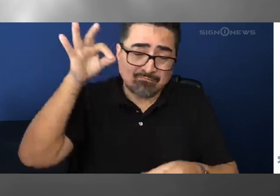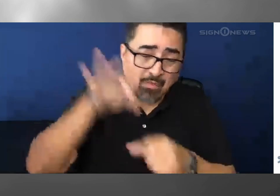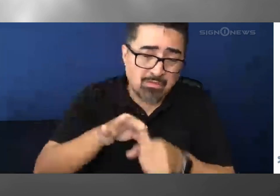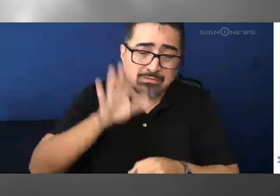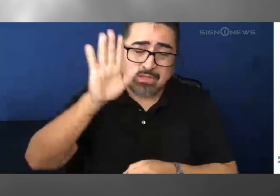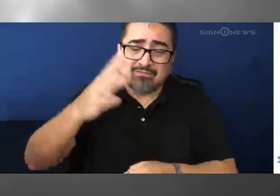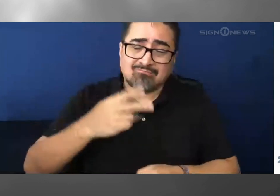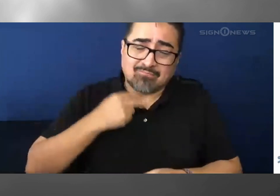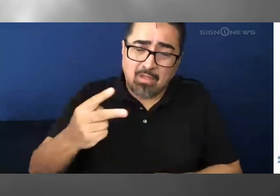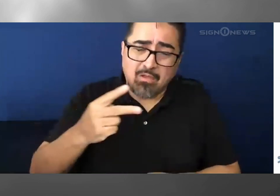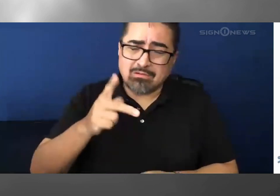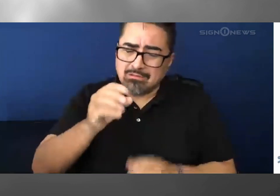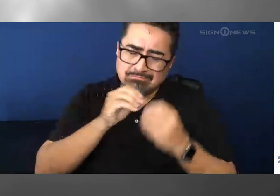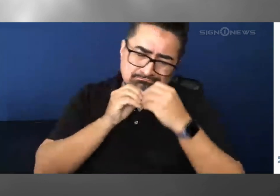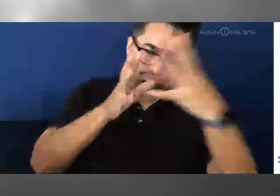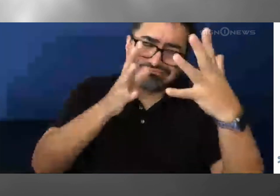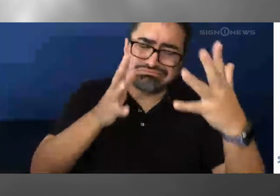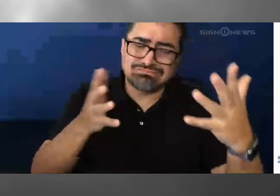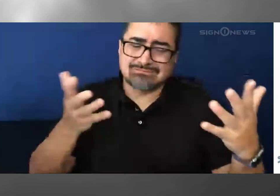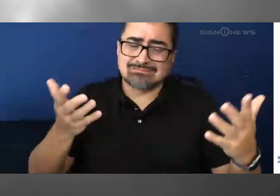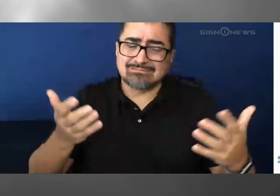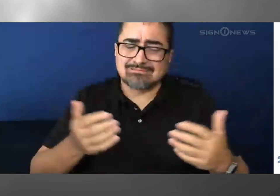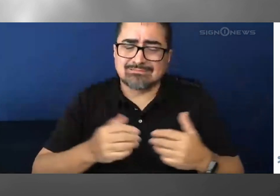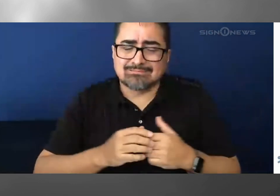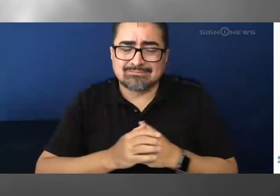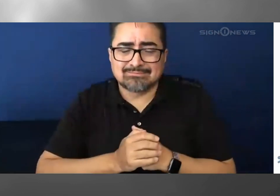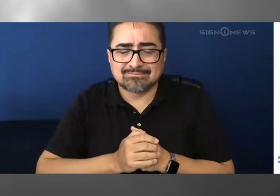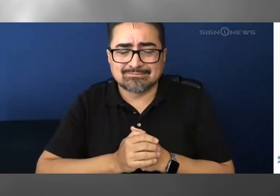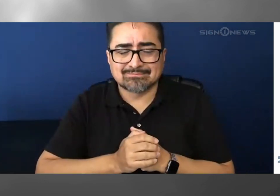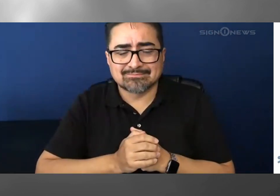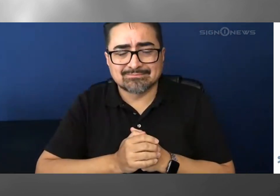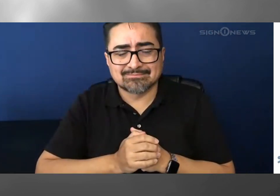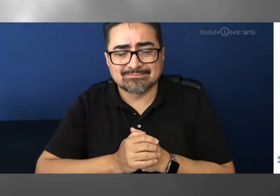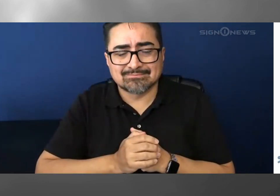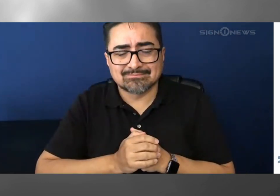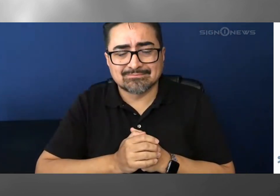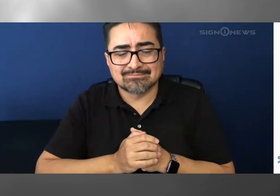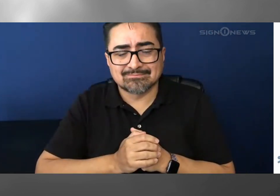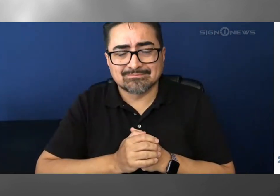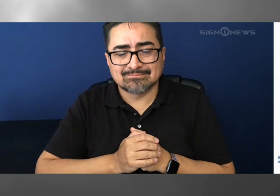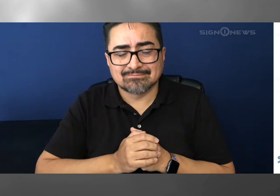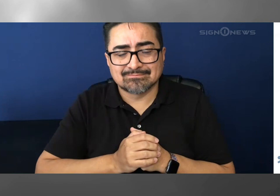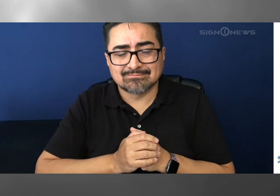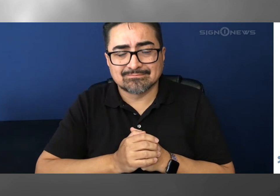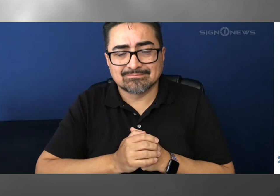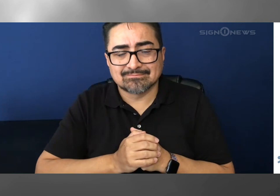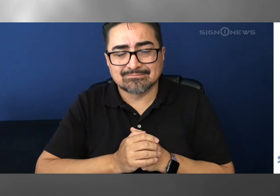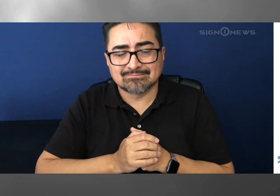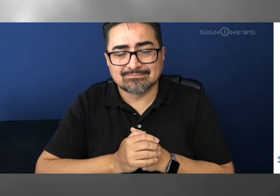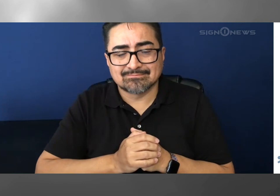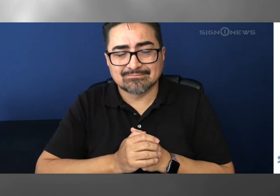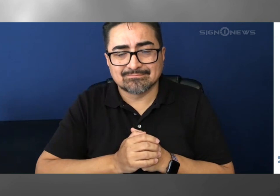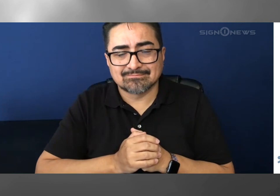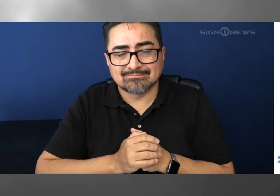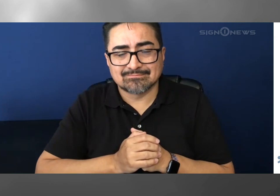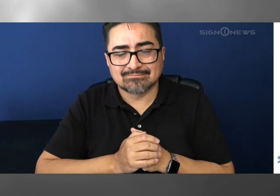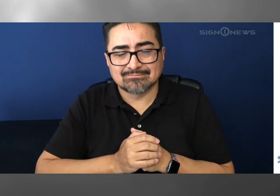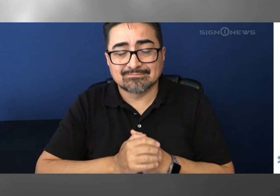It is your right as a citizen and it is important that you RISE UP and SPEAK OUT!!!